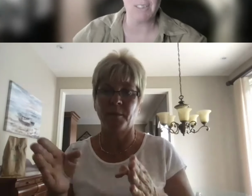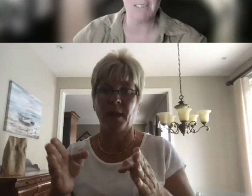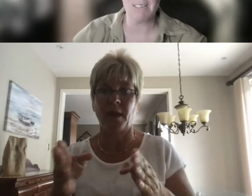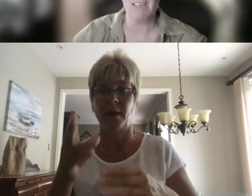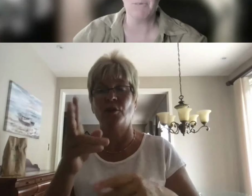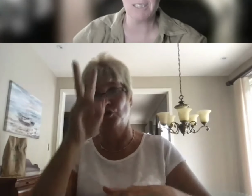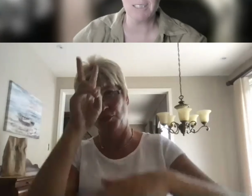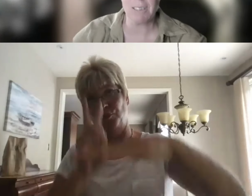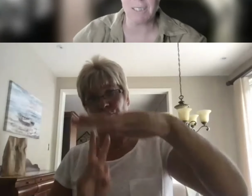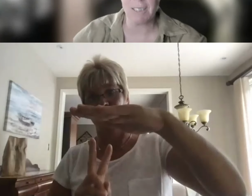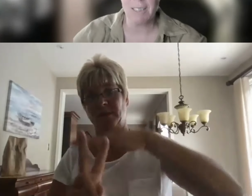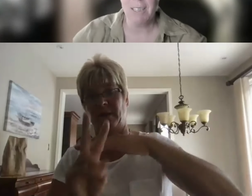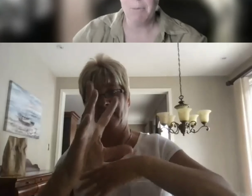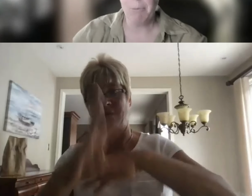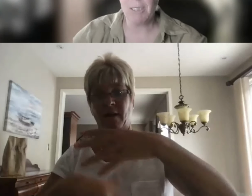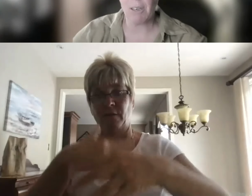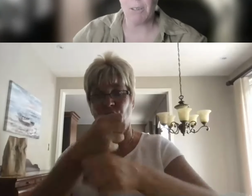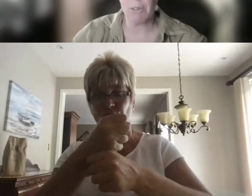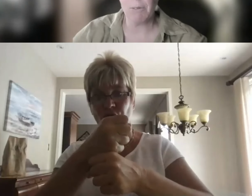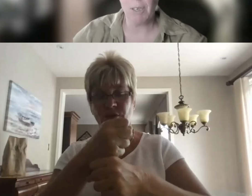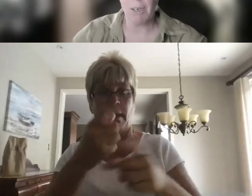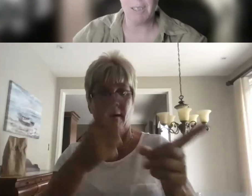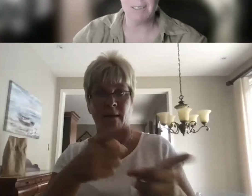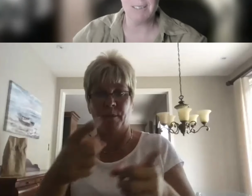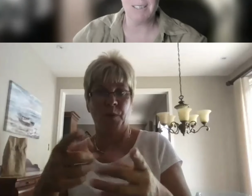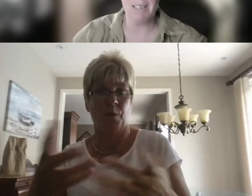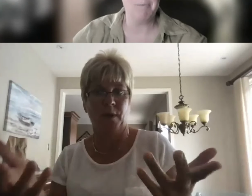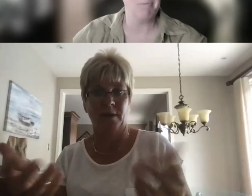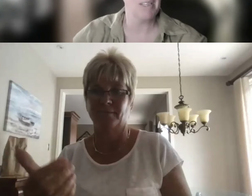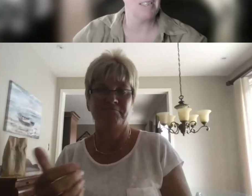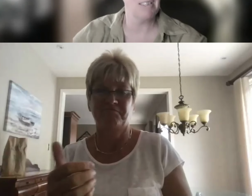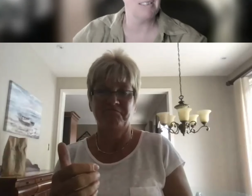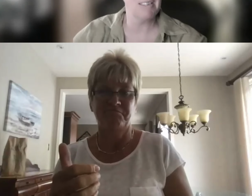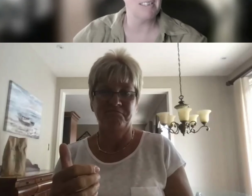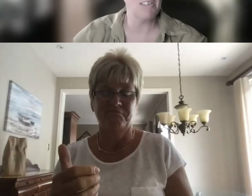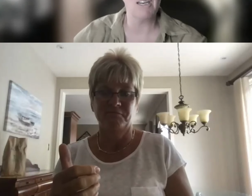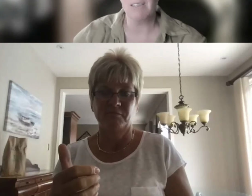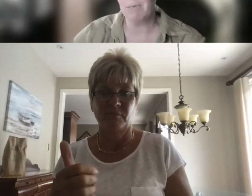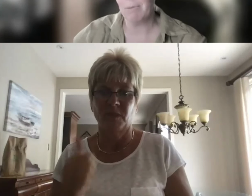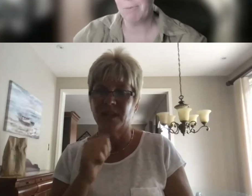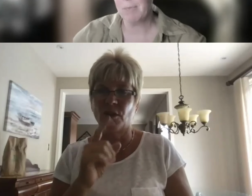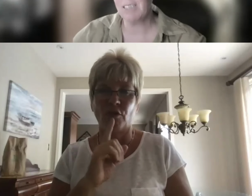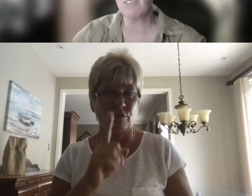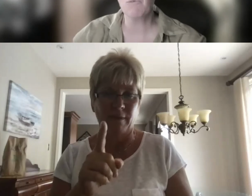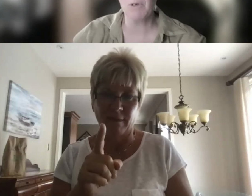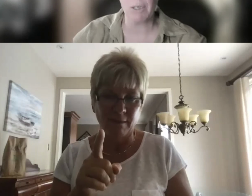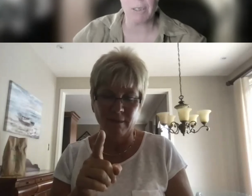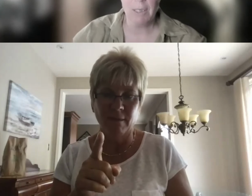That's unrealistic, but it doesn't work